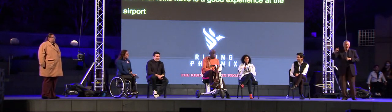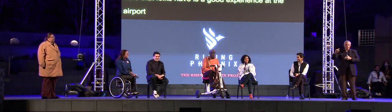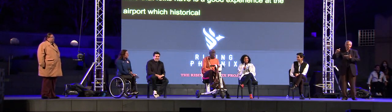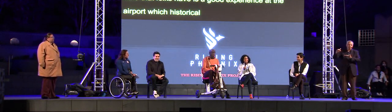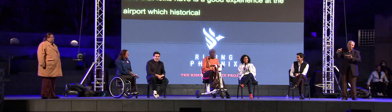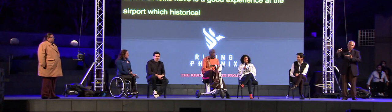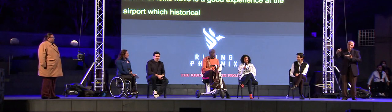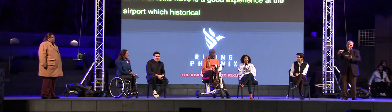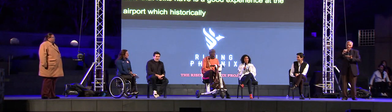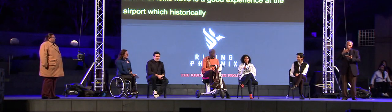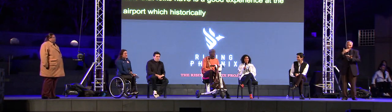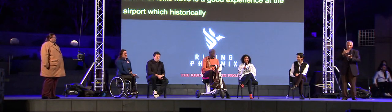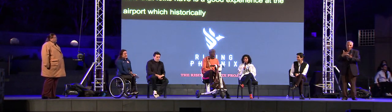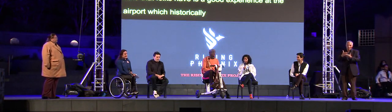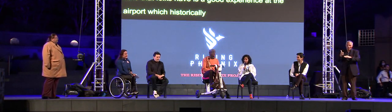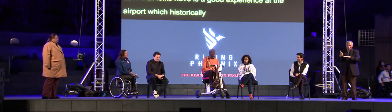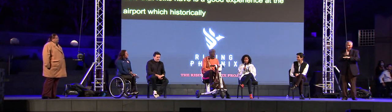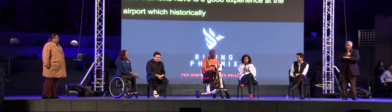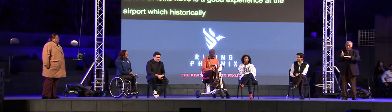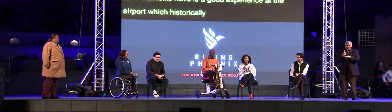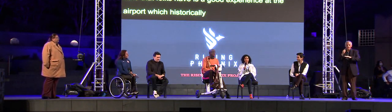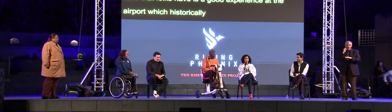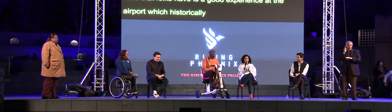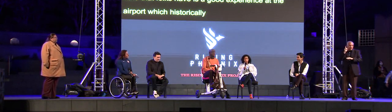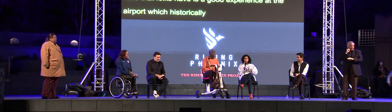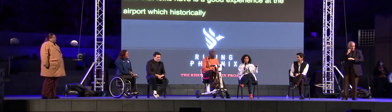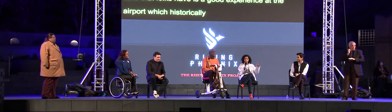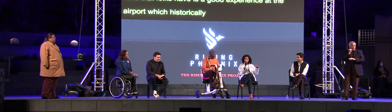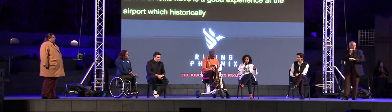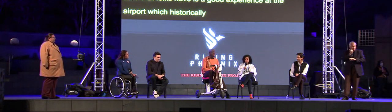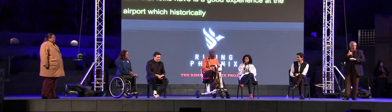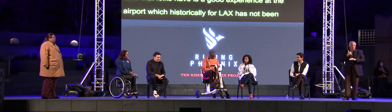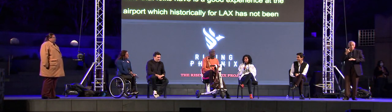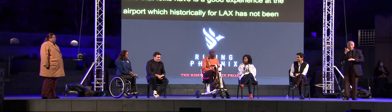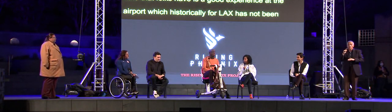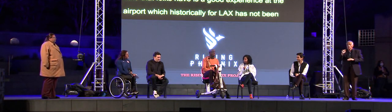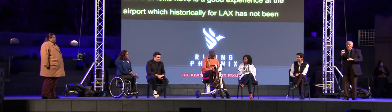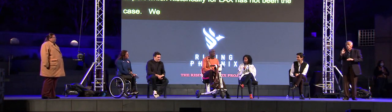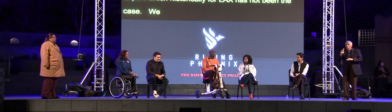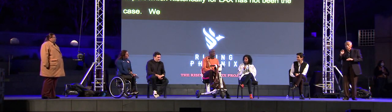been the case, but it's getting better every day. We were just at the terminal three opening of delta